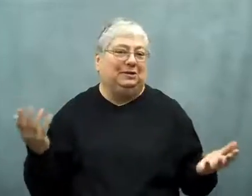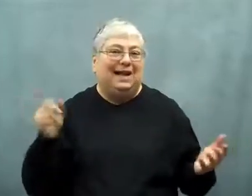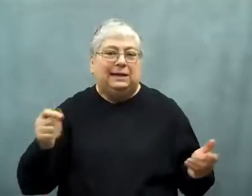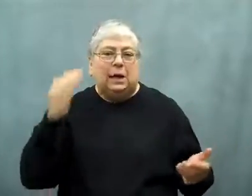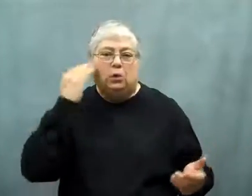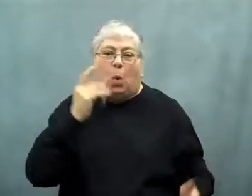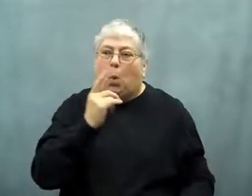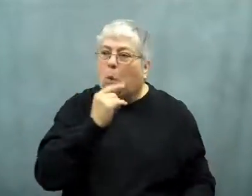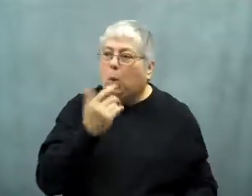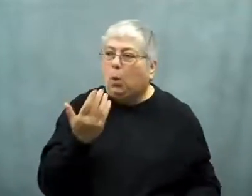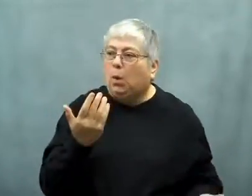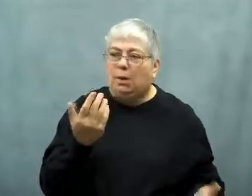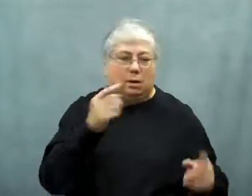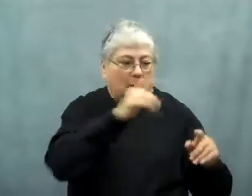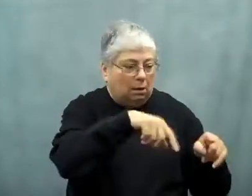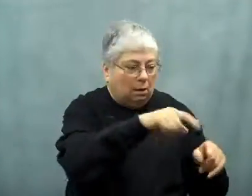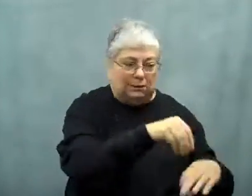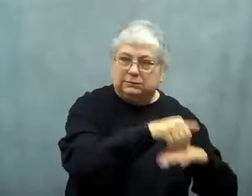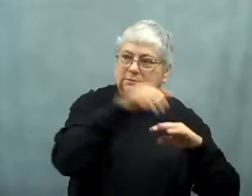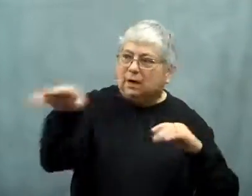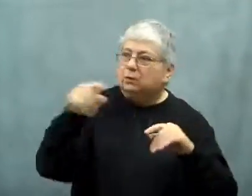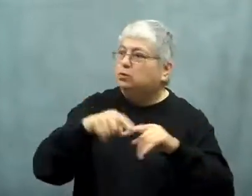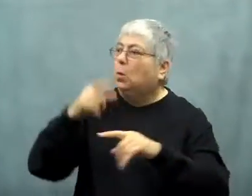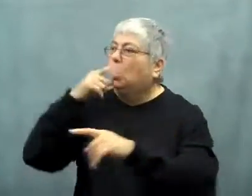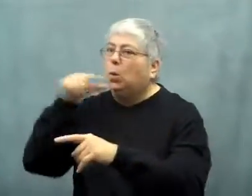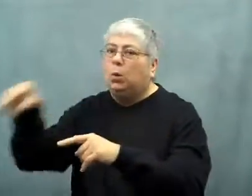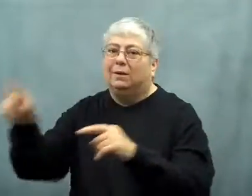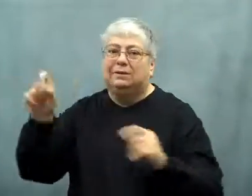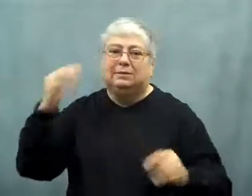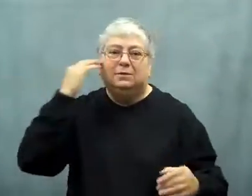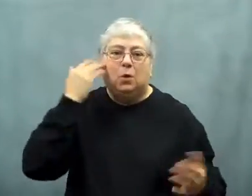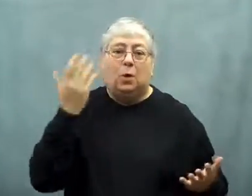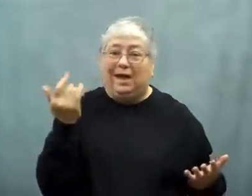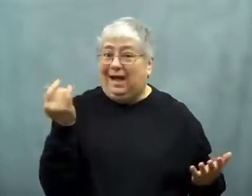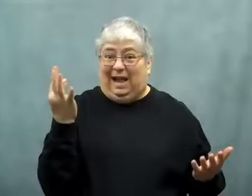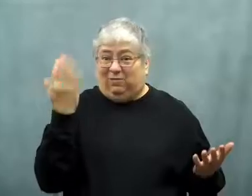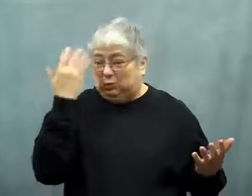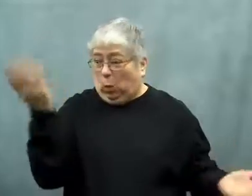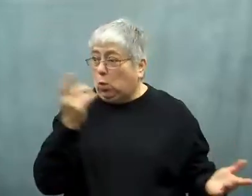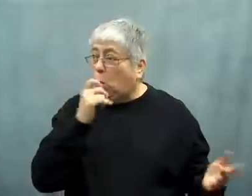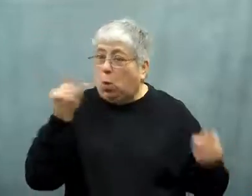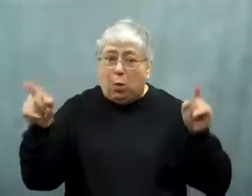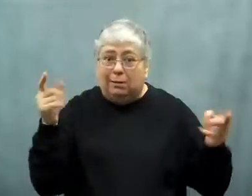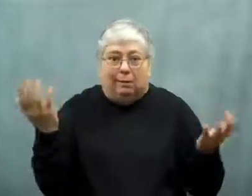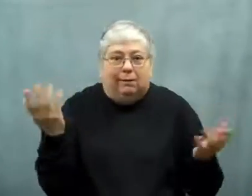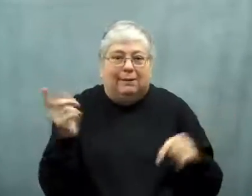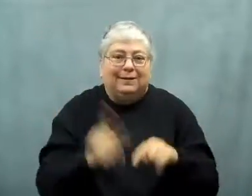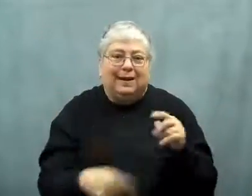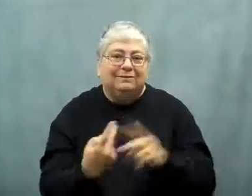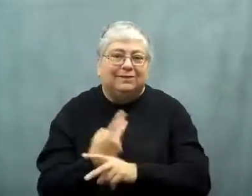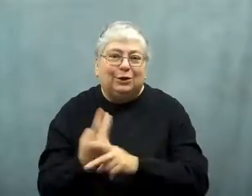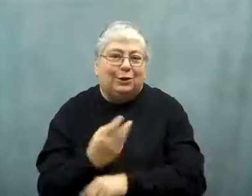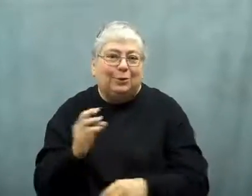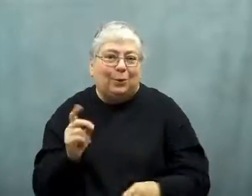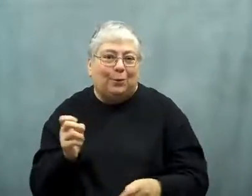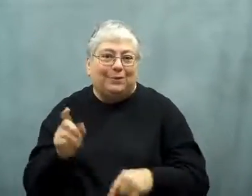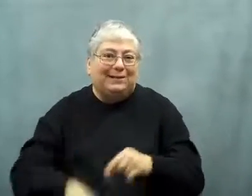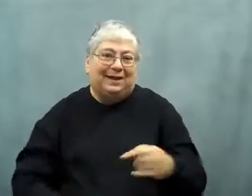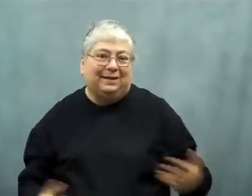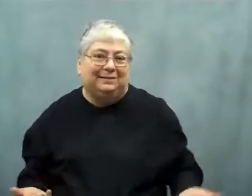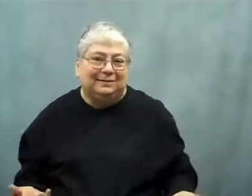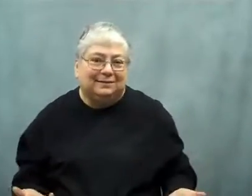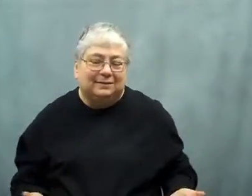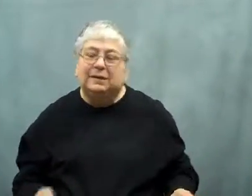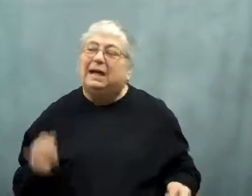Without knowing who sent it to whom, there was no way to decypher it.